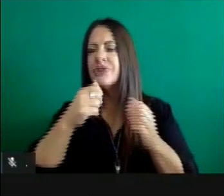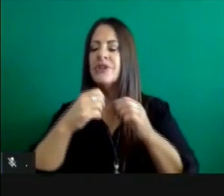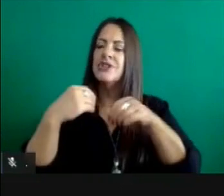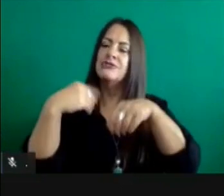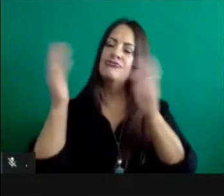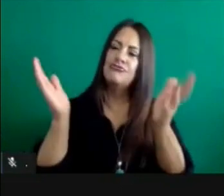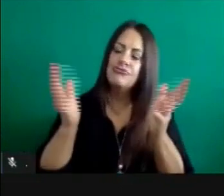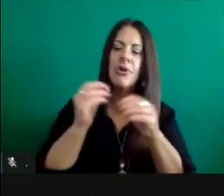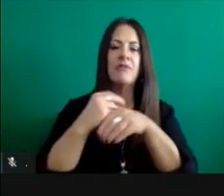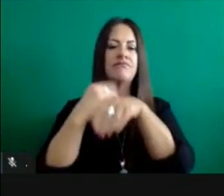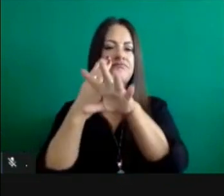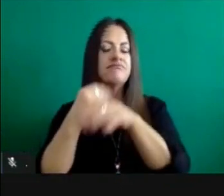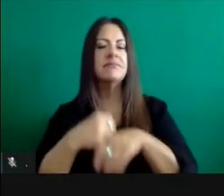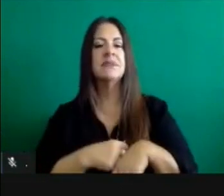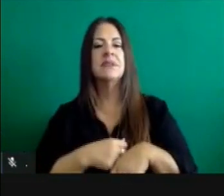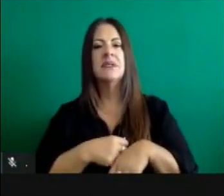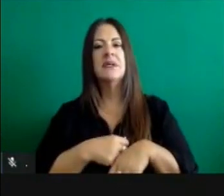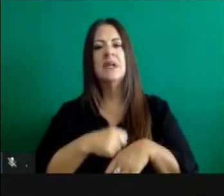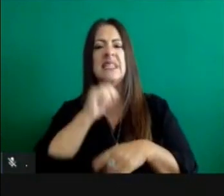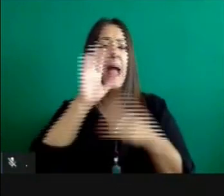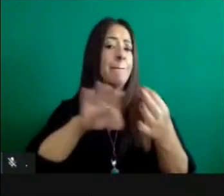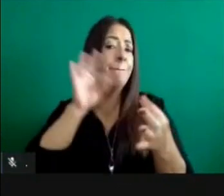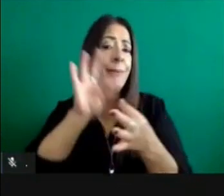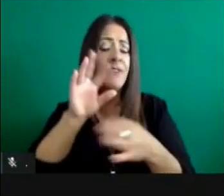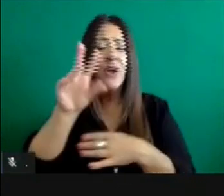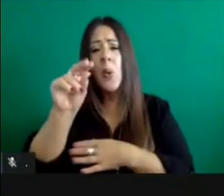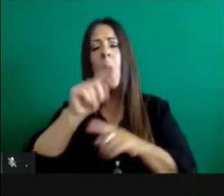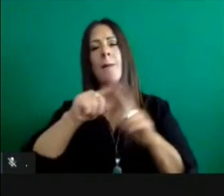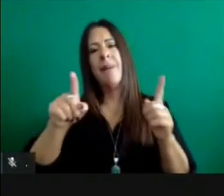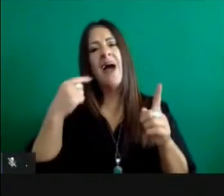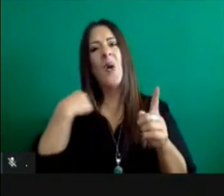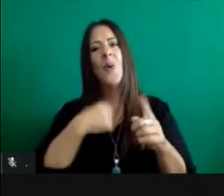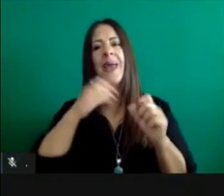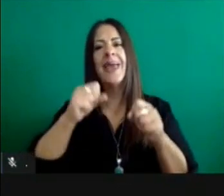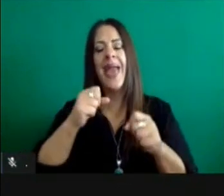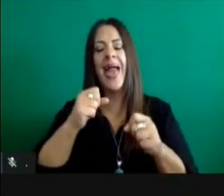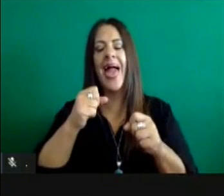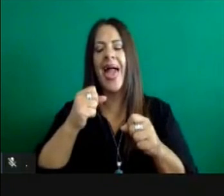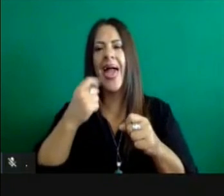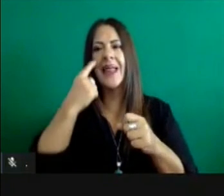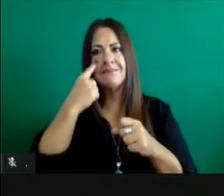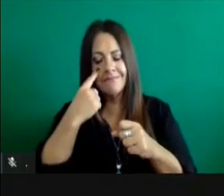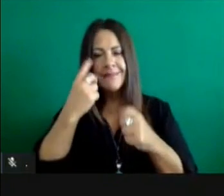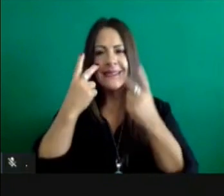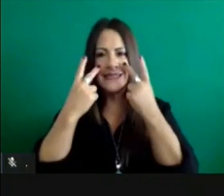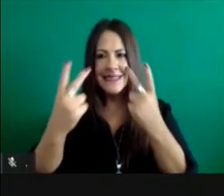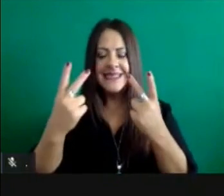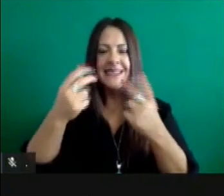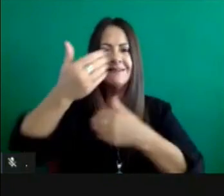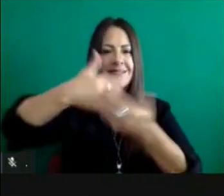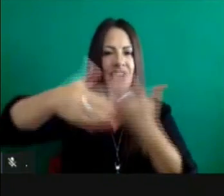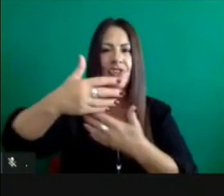US. THEY WORKED BETTER THAN EXPECTED. WE KNOW THAT IT WAS QUITE